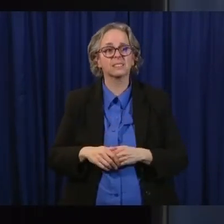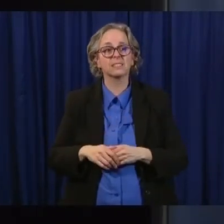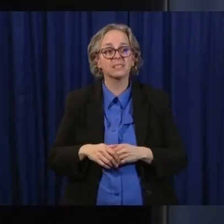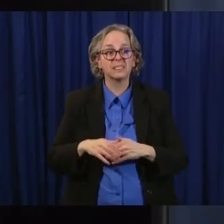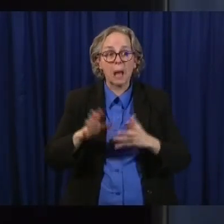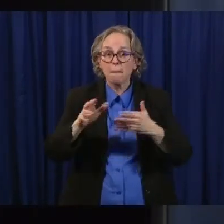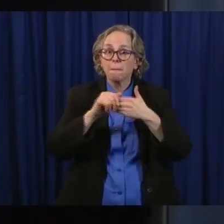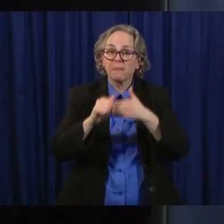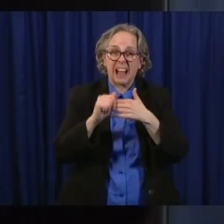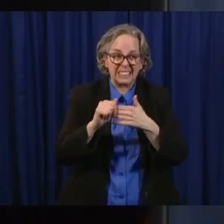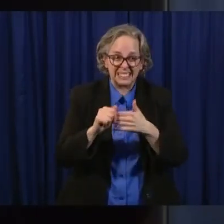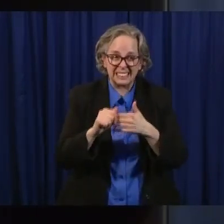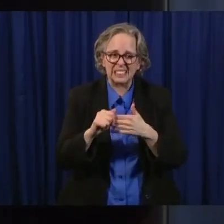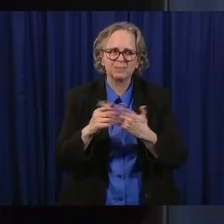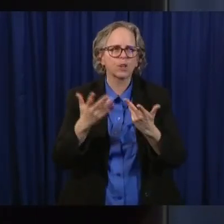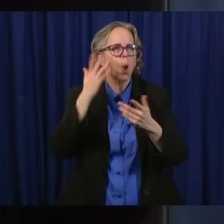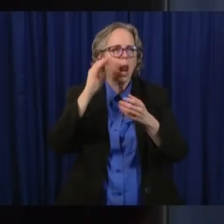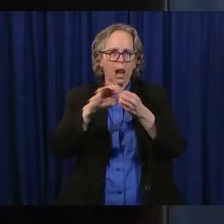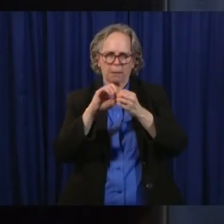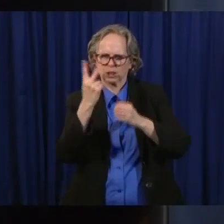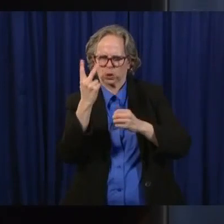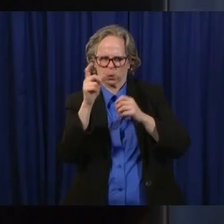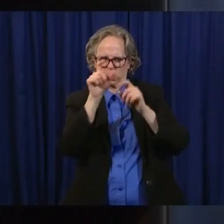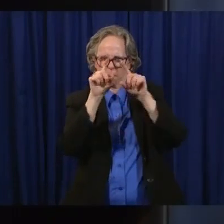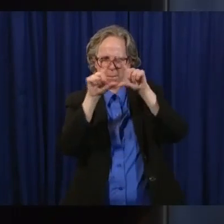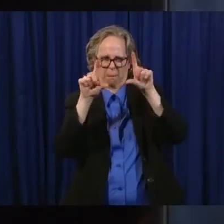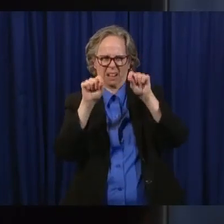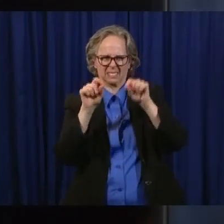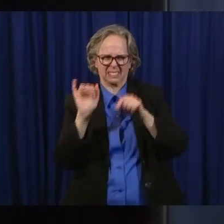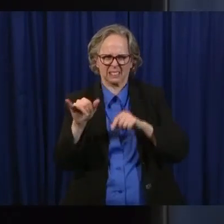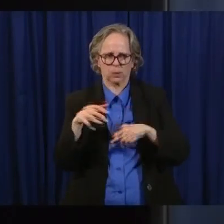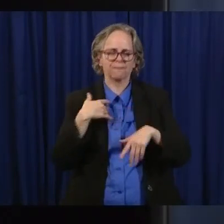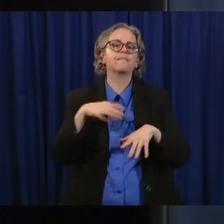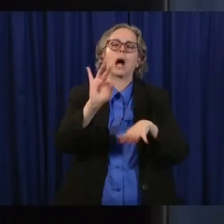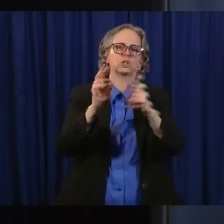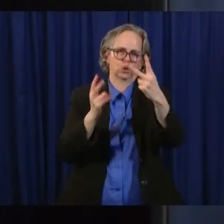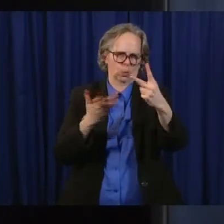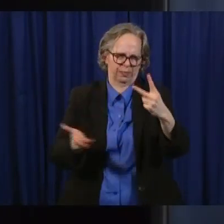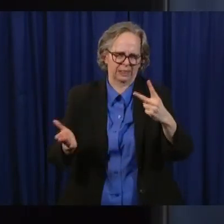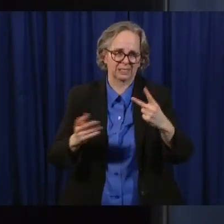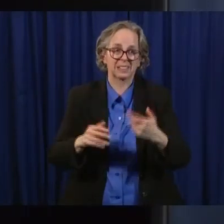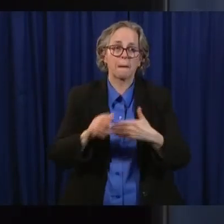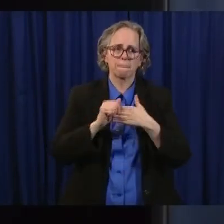RAN, THERE IS A ONE IN 10,000, ACTUALLY LESS THEN ONE IN 10,000 CHANCE THAT THE MAJORITY OF THE POPULATION WOULD RUN INTO BY WAY OF GETTING THIS PARTICULAR INFECTION.